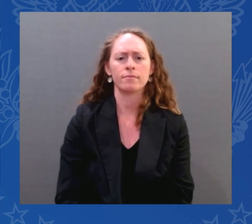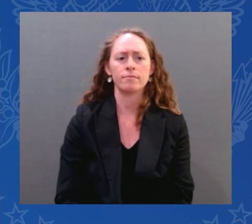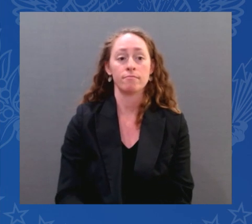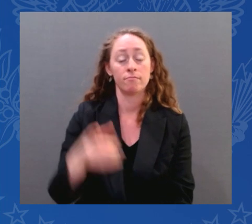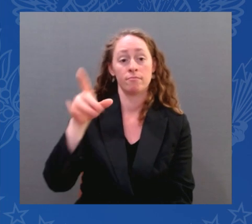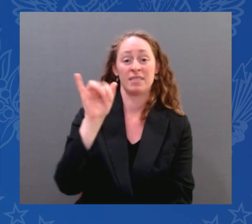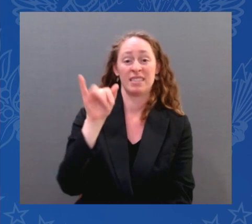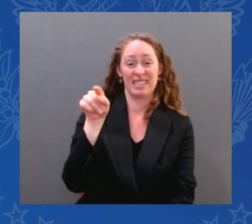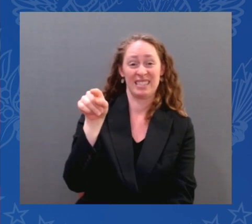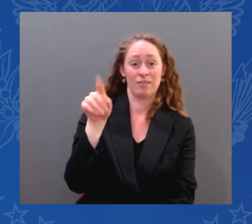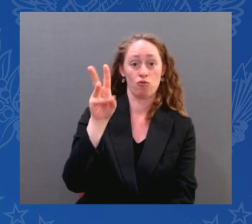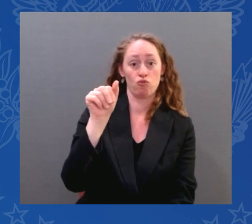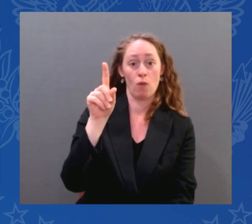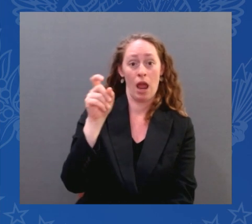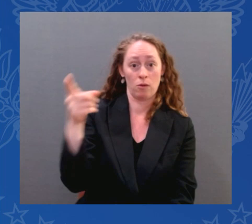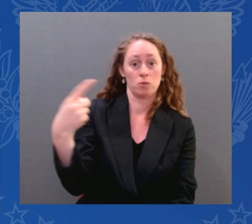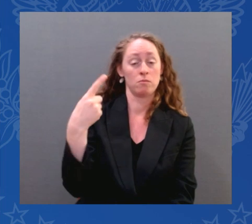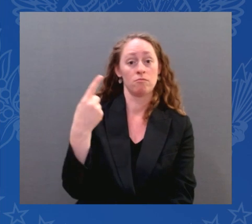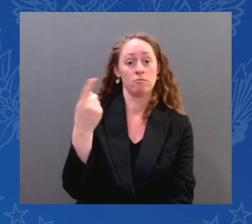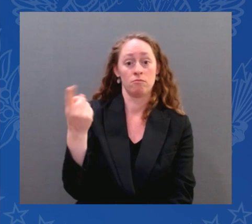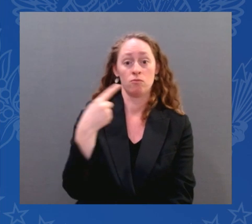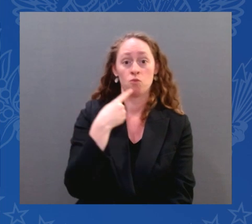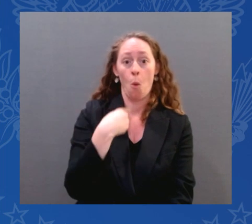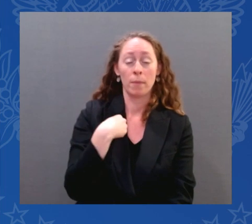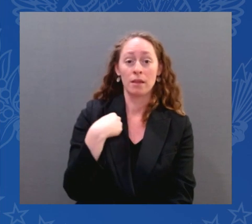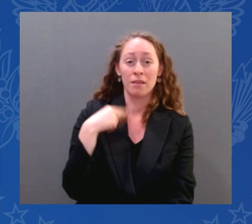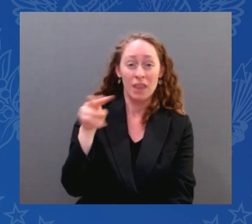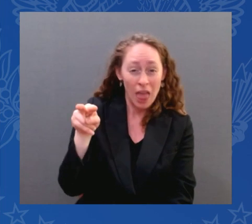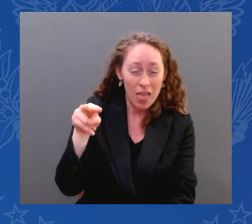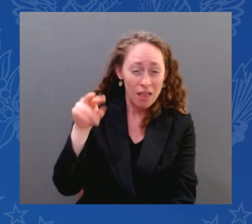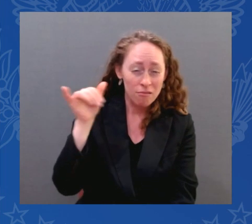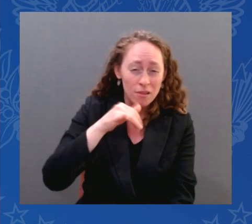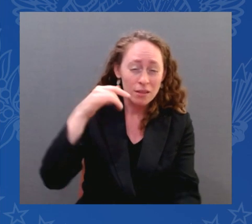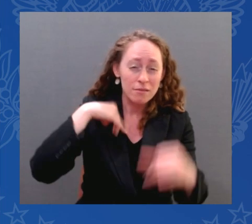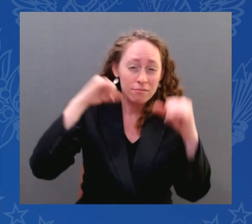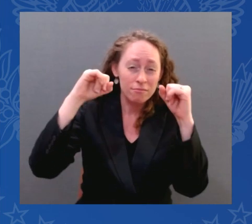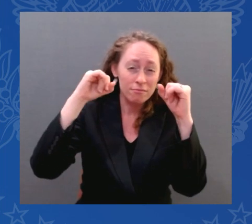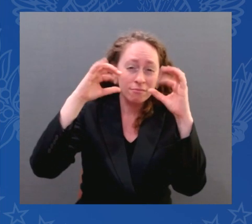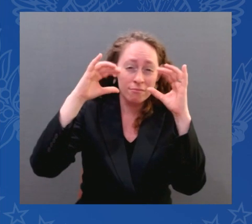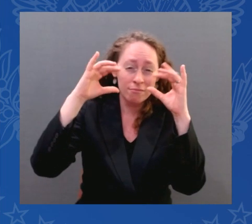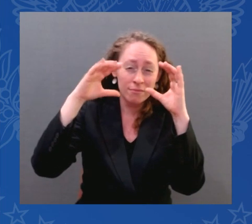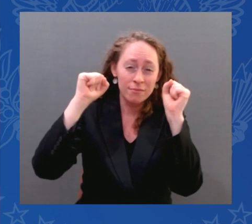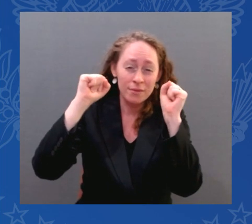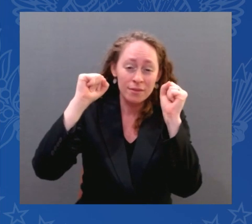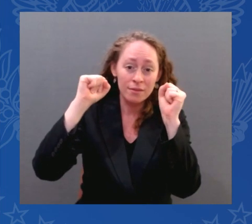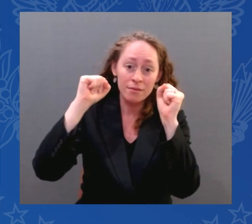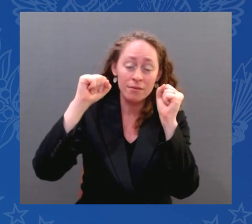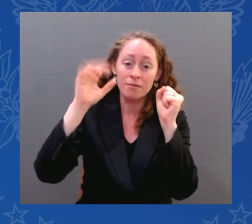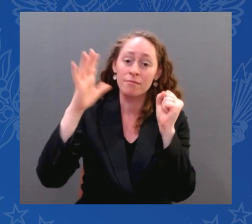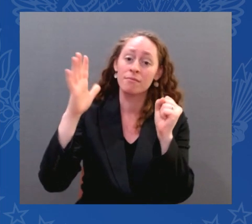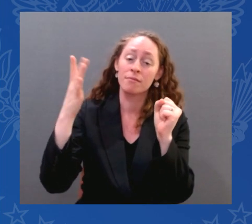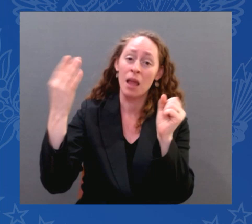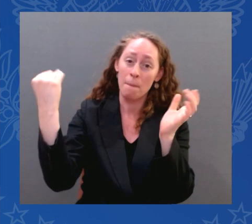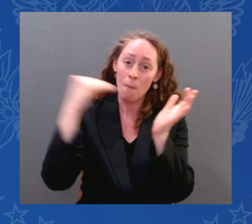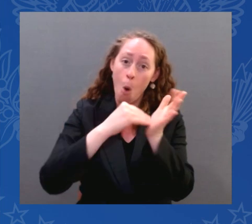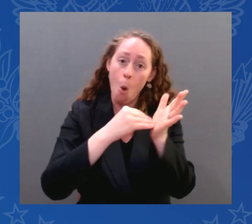More than the company's entire profit margin that year by $100 million. I spoke to the CEO of Tractor Supply.